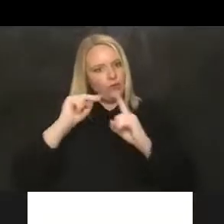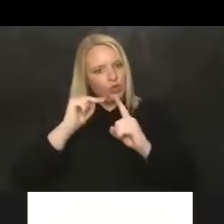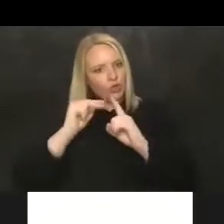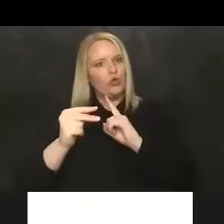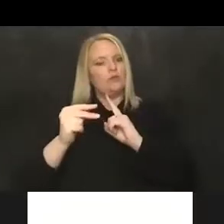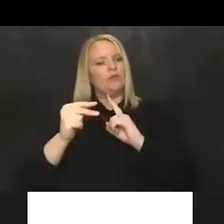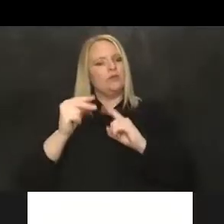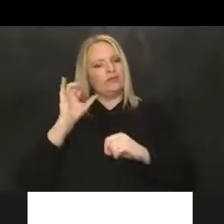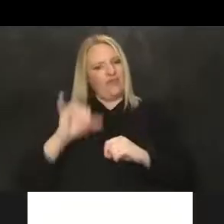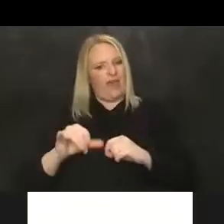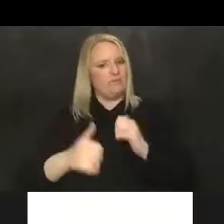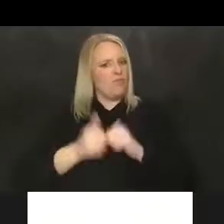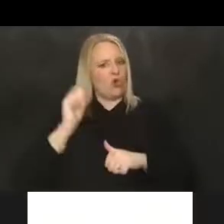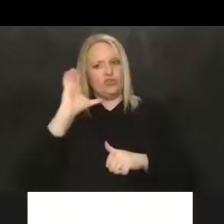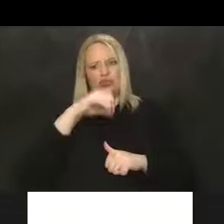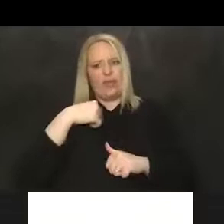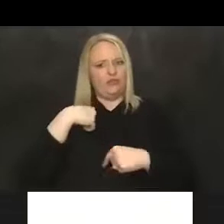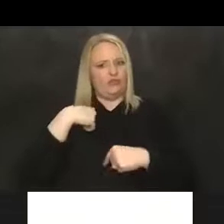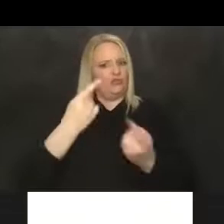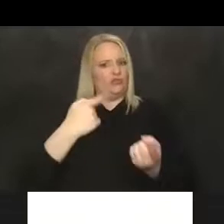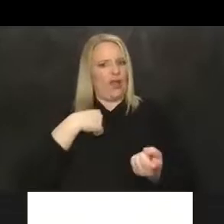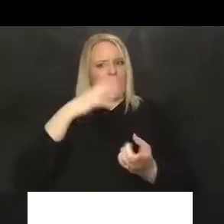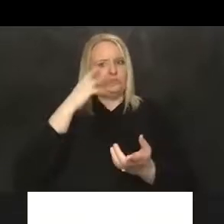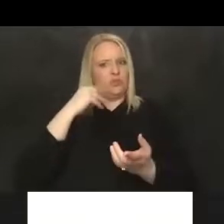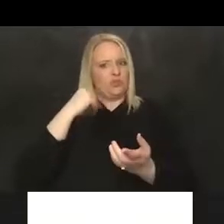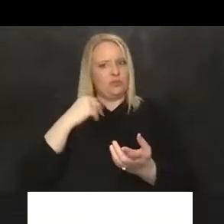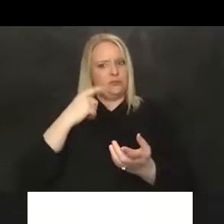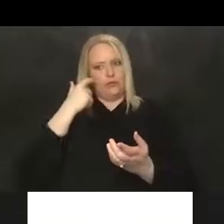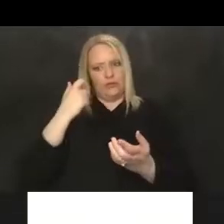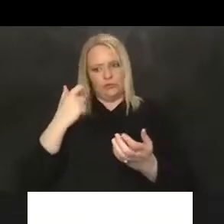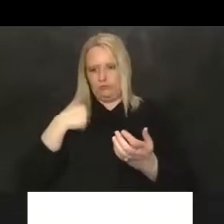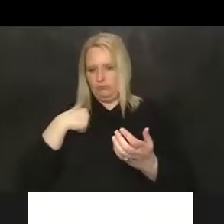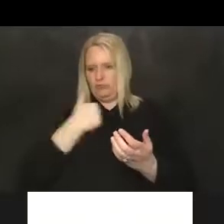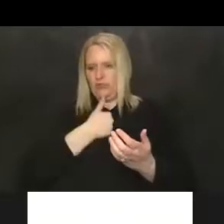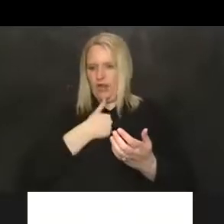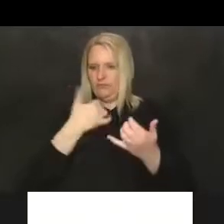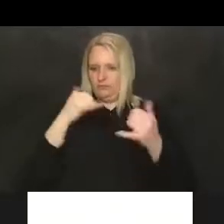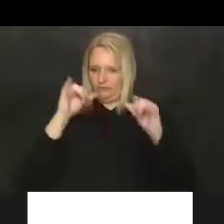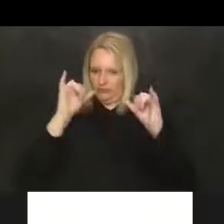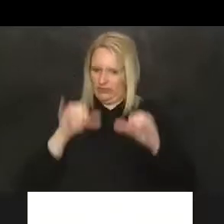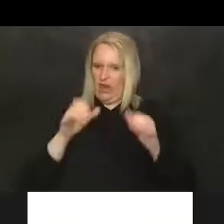of the word - that I'd ever imagined, because I was still that same person, and it affected,